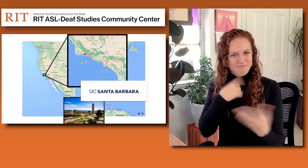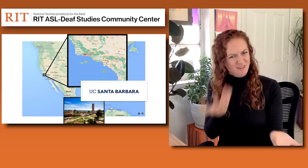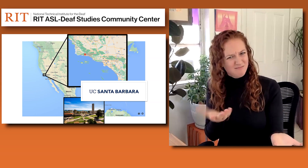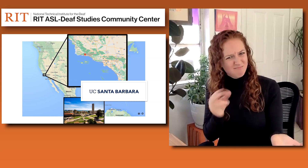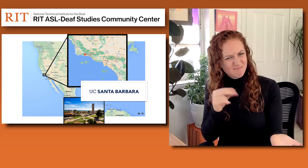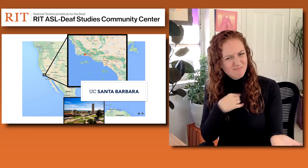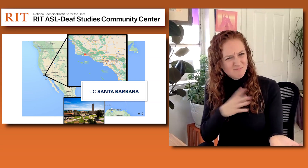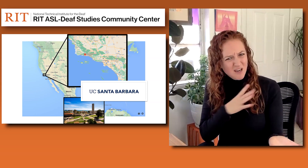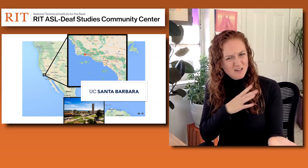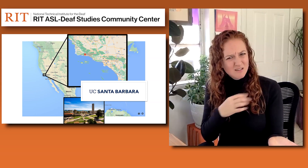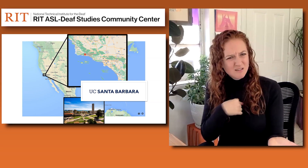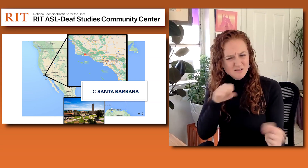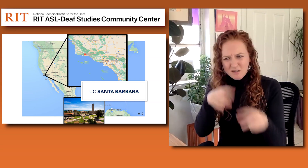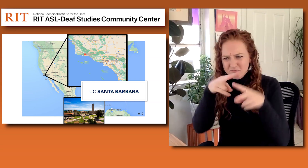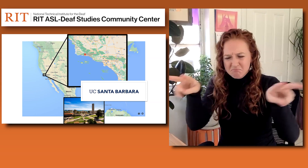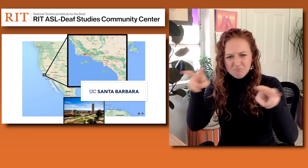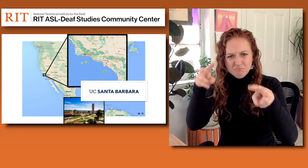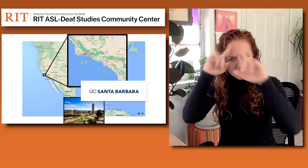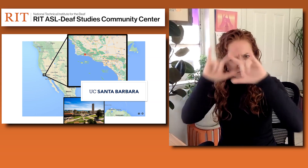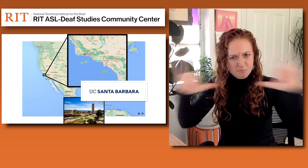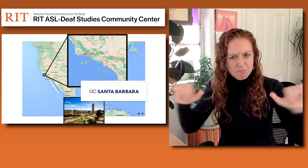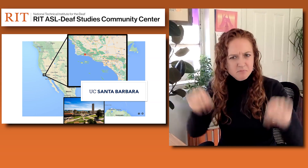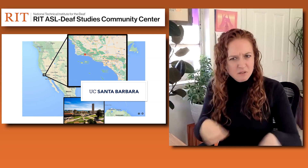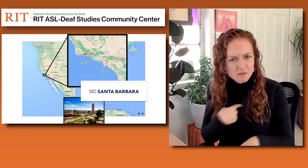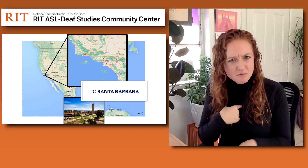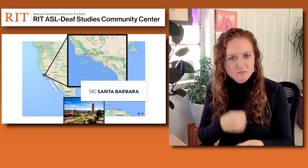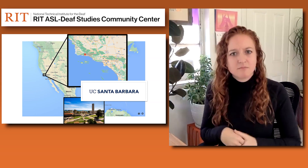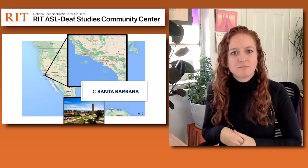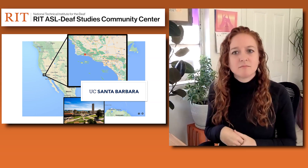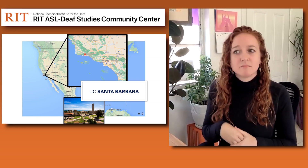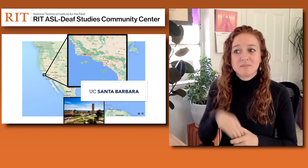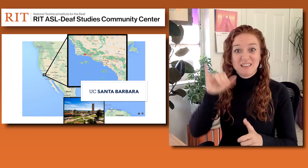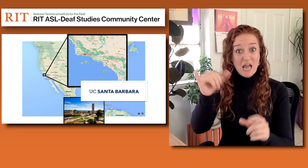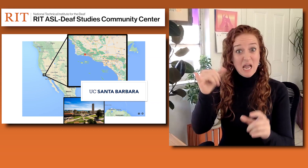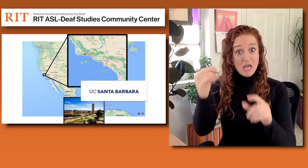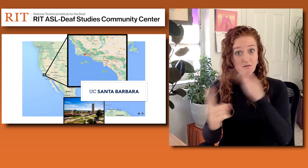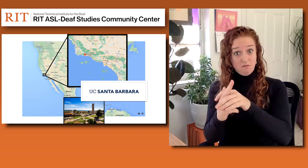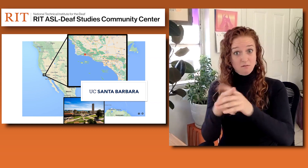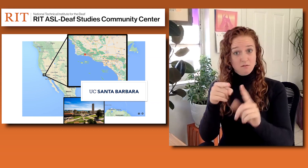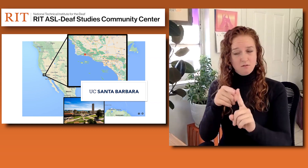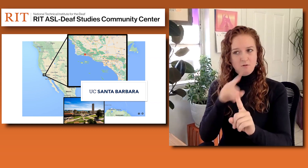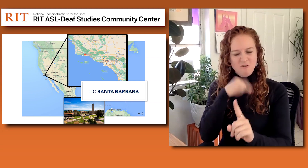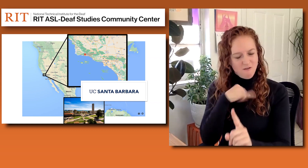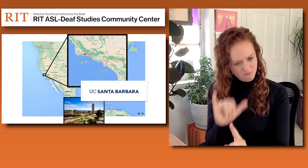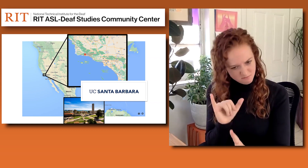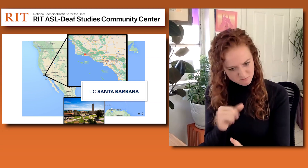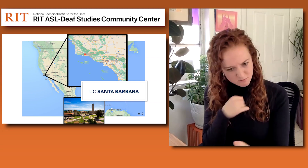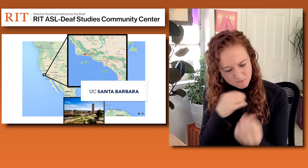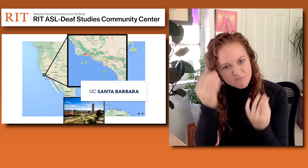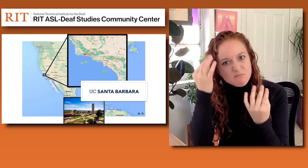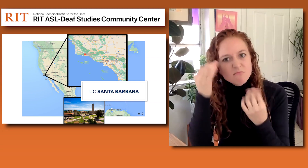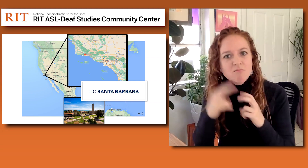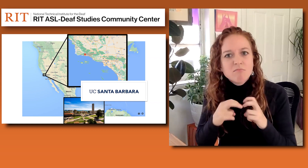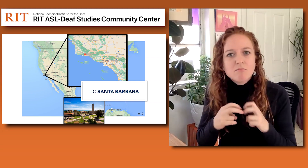and I had to stop things and say, "I am able to multitask," and that got me thinking,